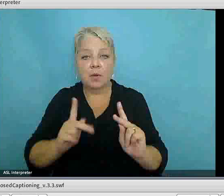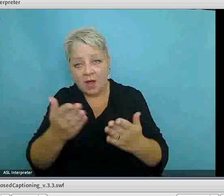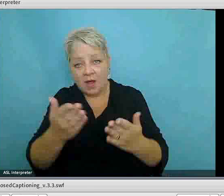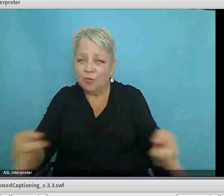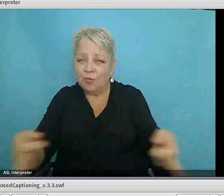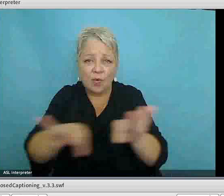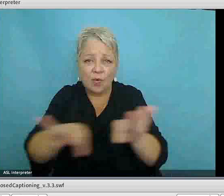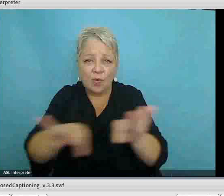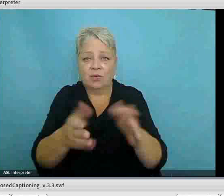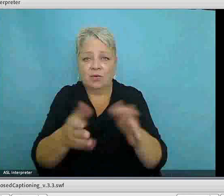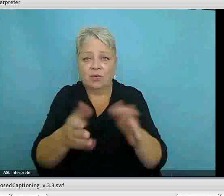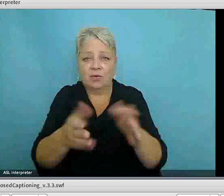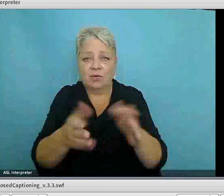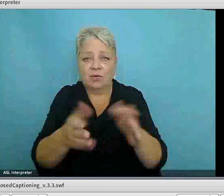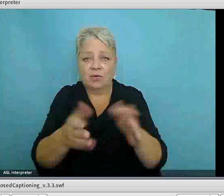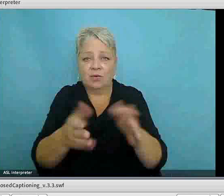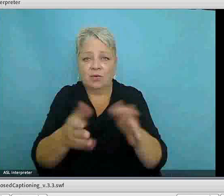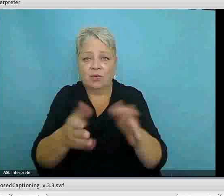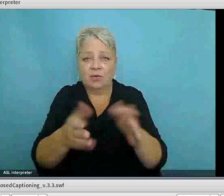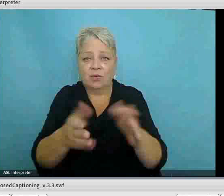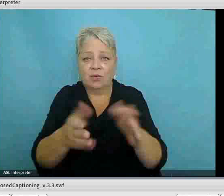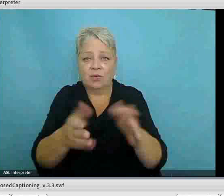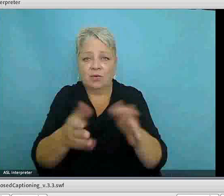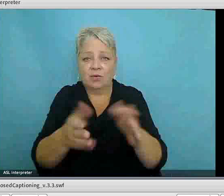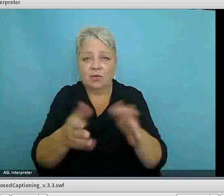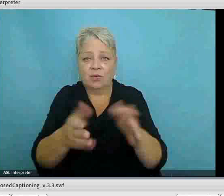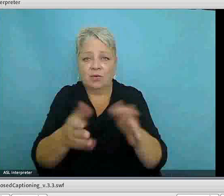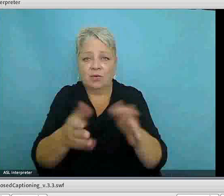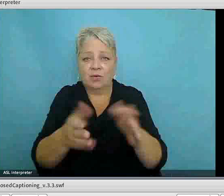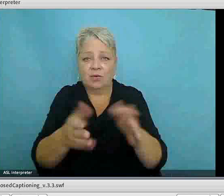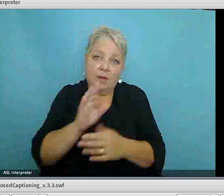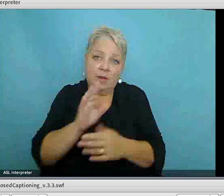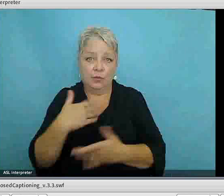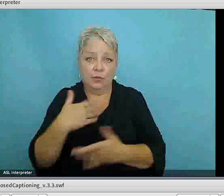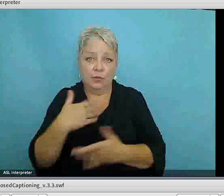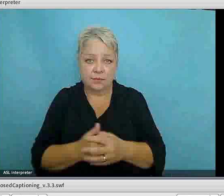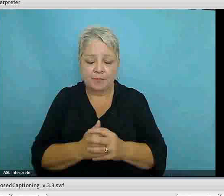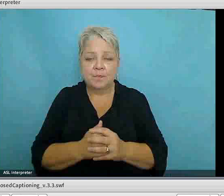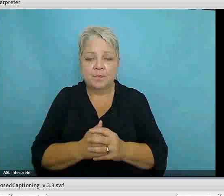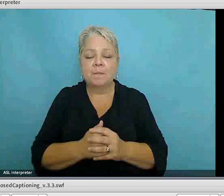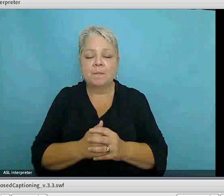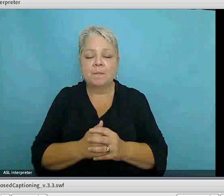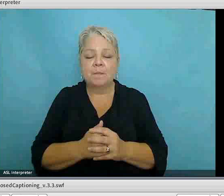plans, frankly. So, you know, I know that there has been some reaching out, but in the event that you or